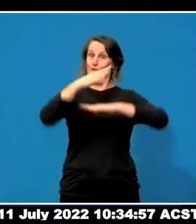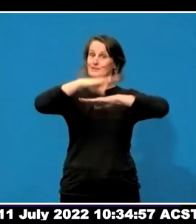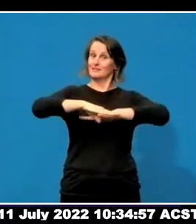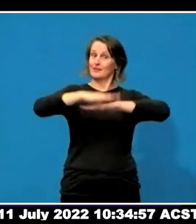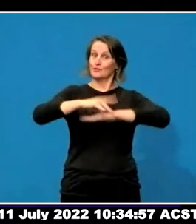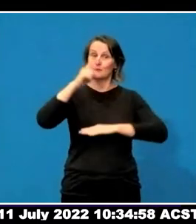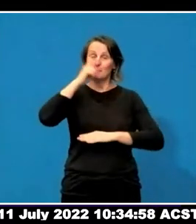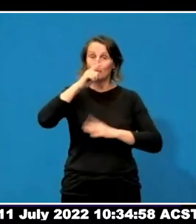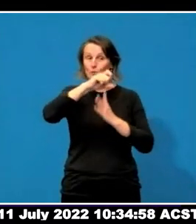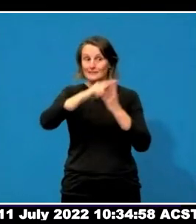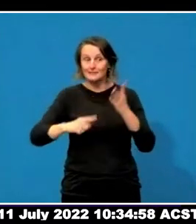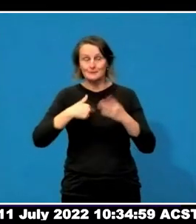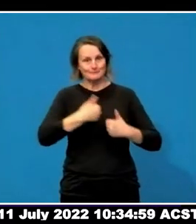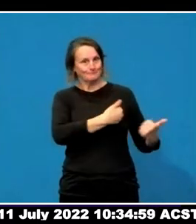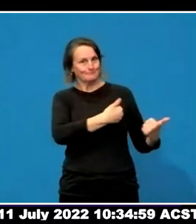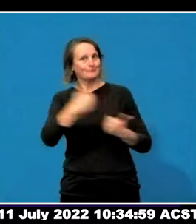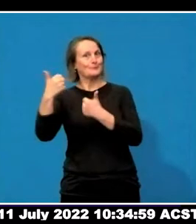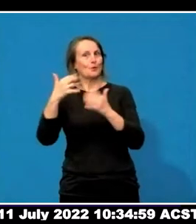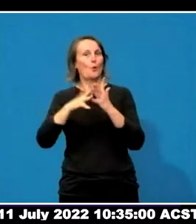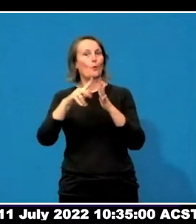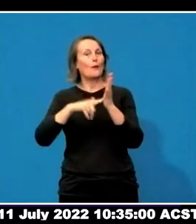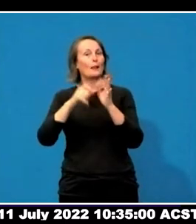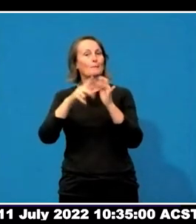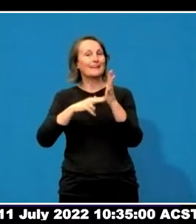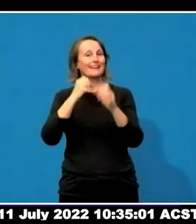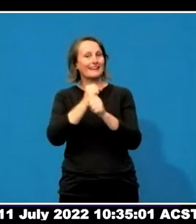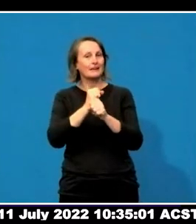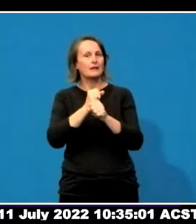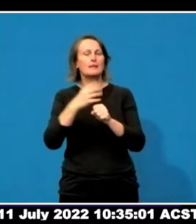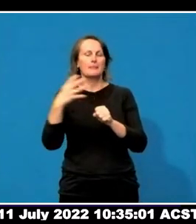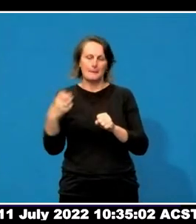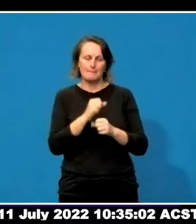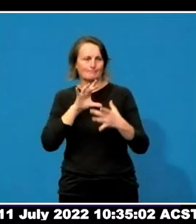with disability - that they maintain links with their community and with their country.